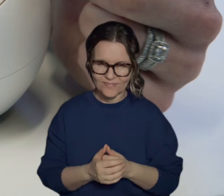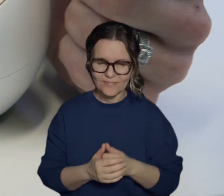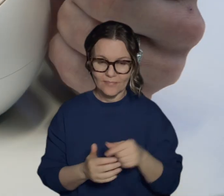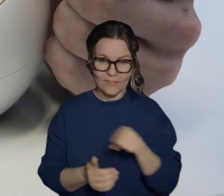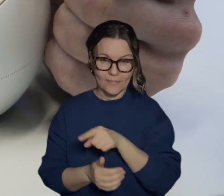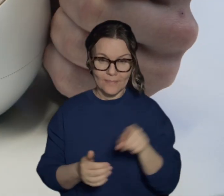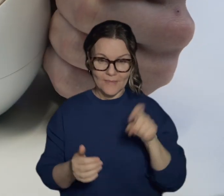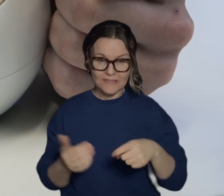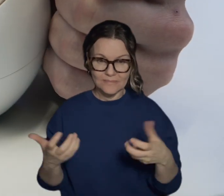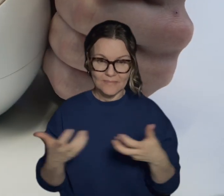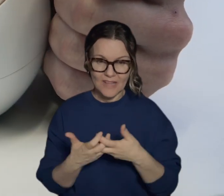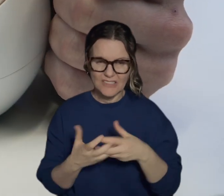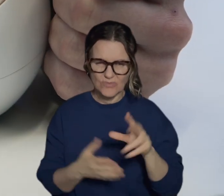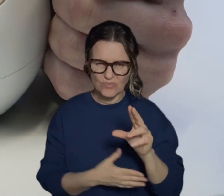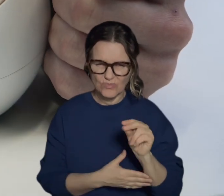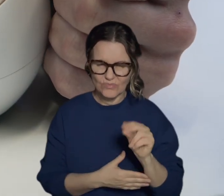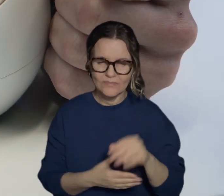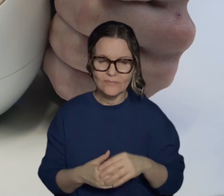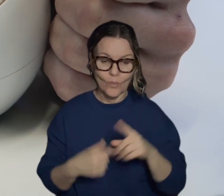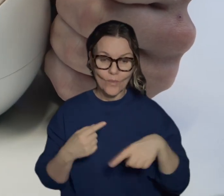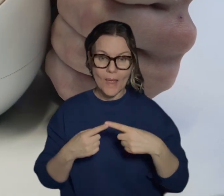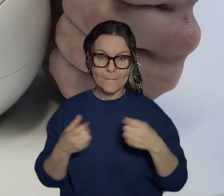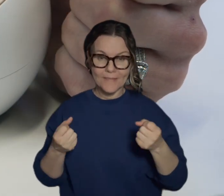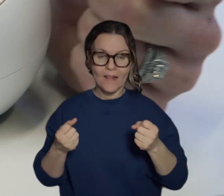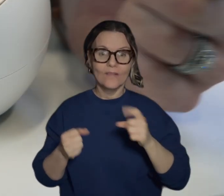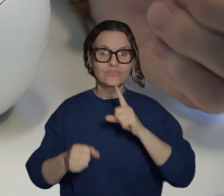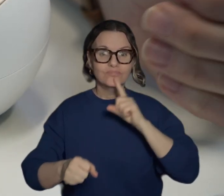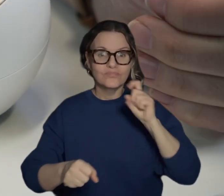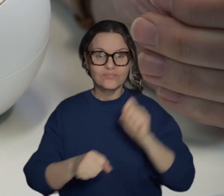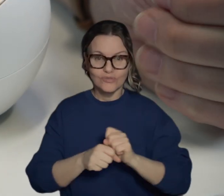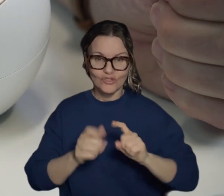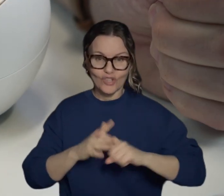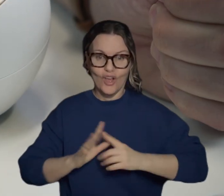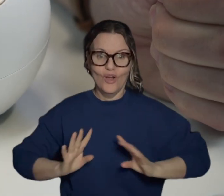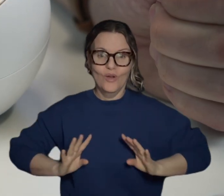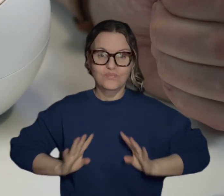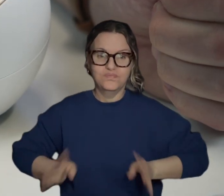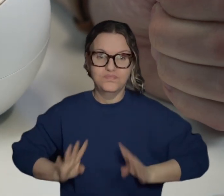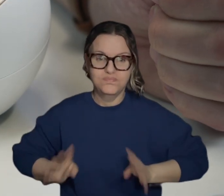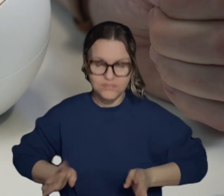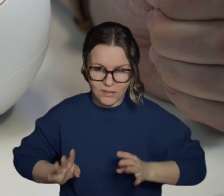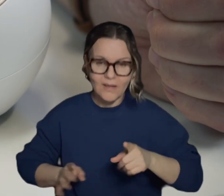don't have to match once you've had your let down meaning your milk has started to flow you're going